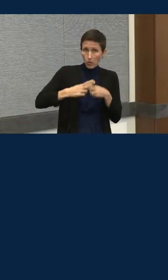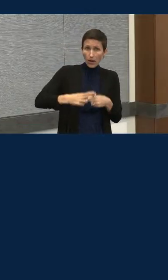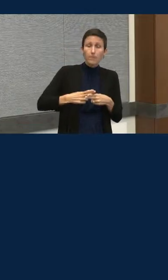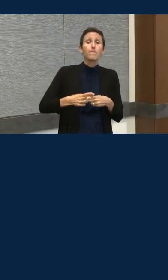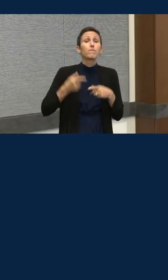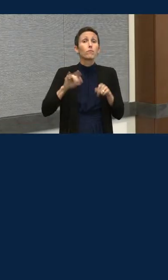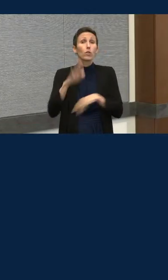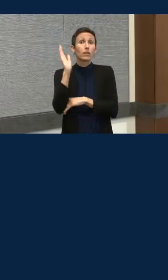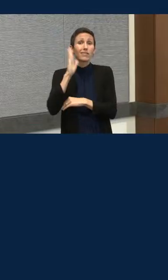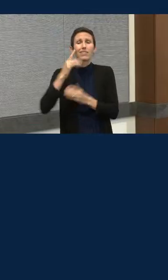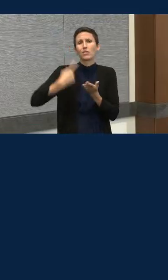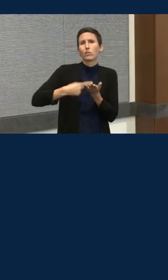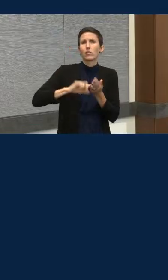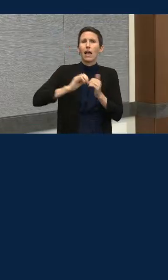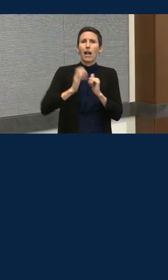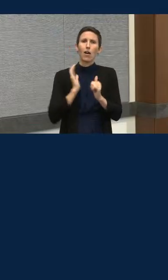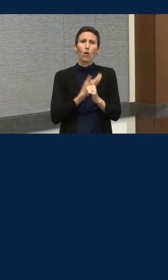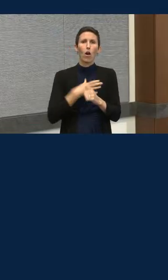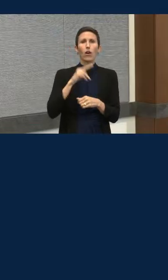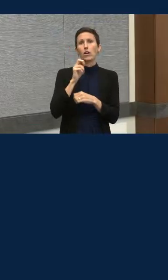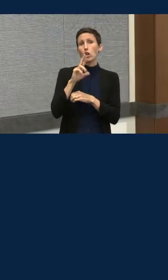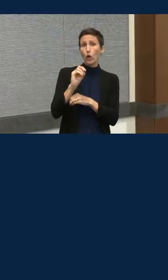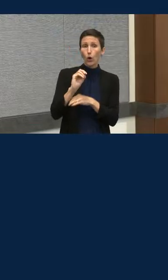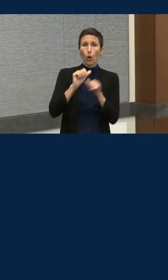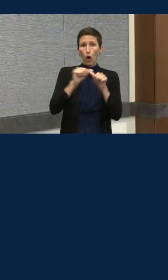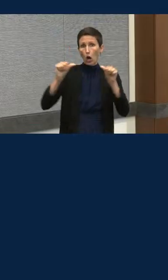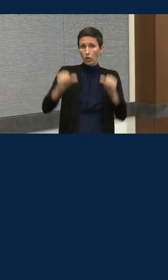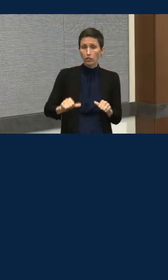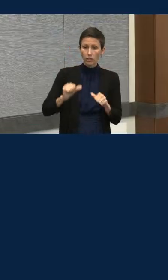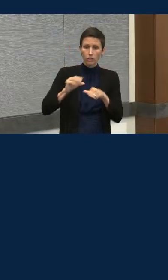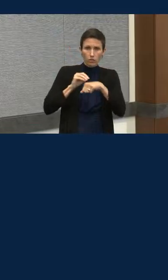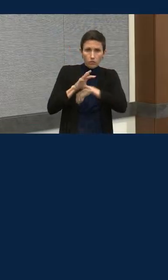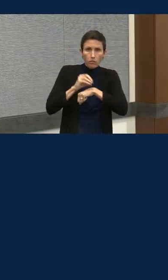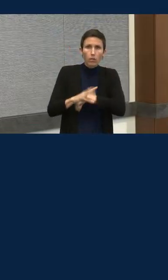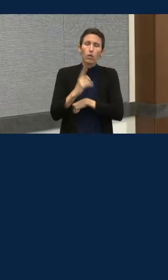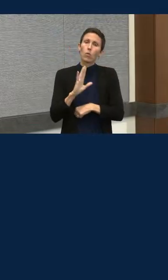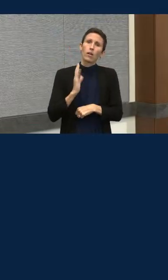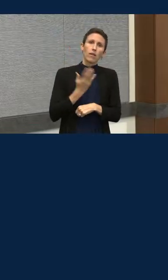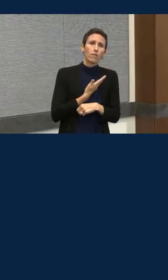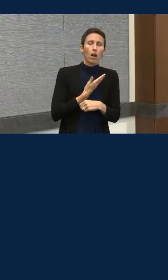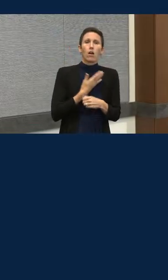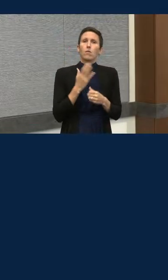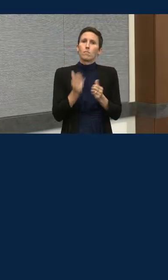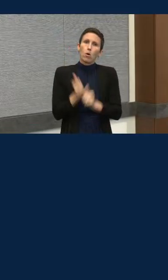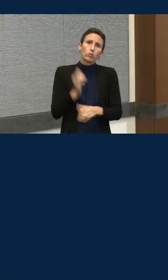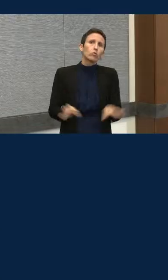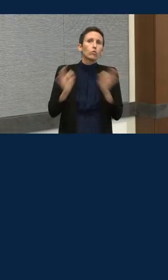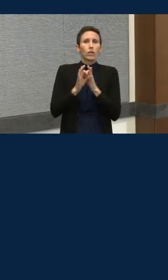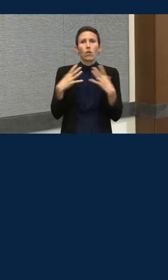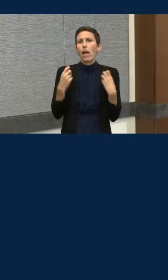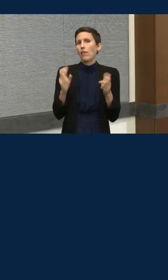architecture shapes one of the most pressing health challenges of our time, and how science continues to open doors toward